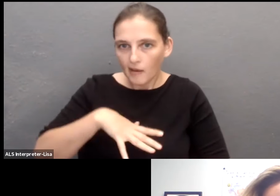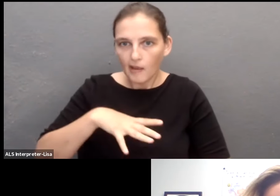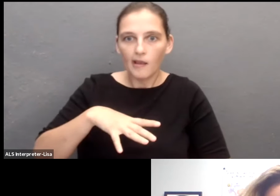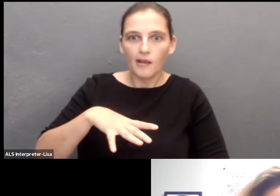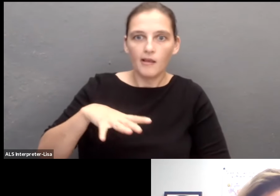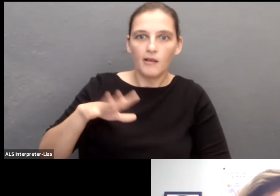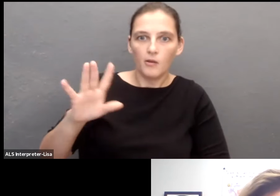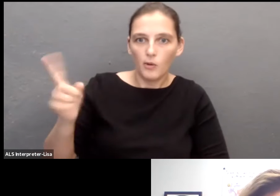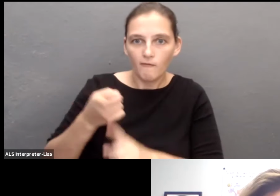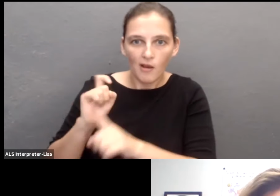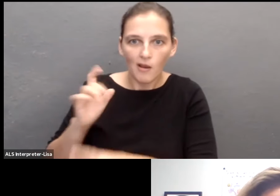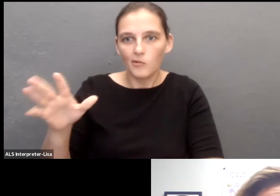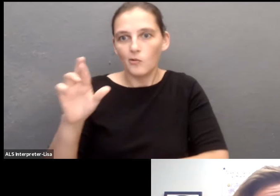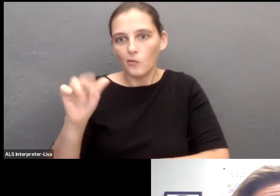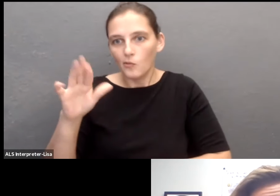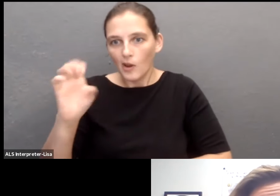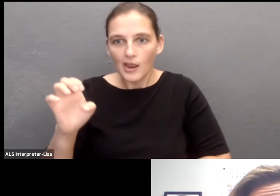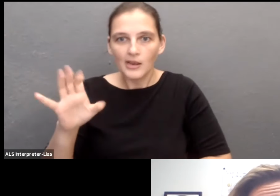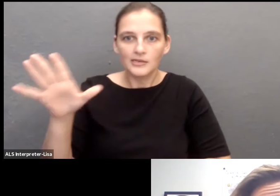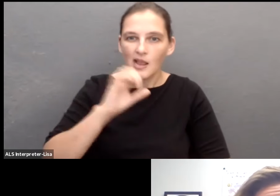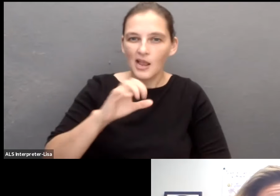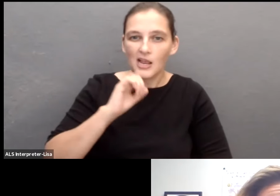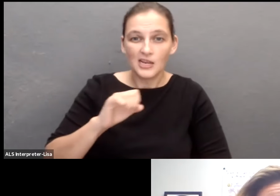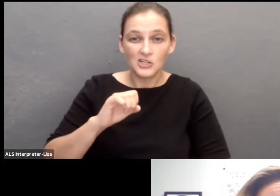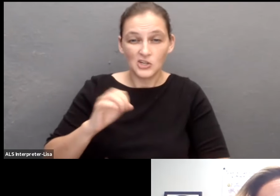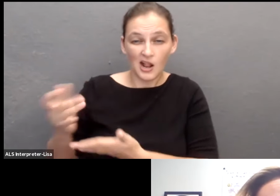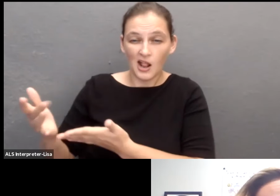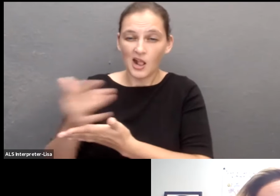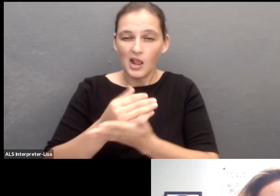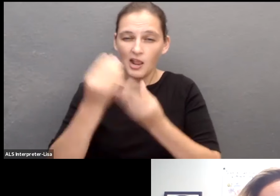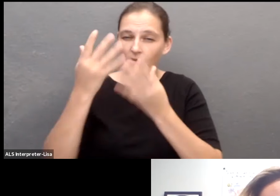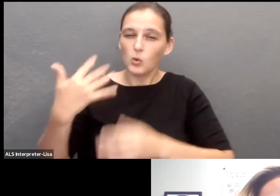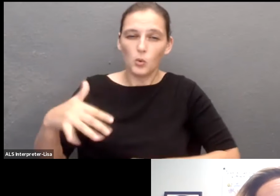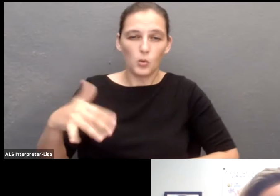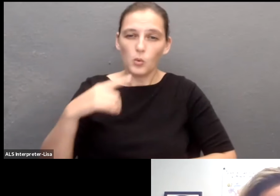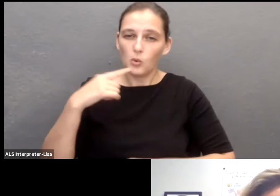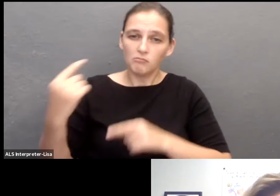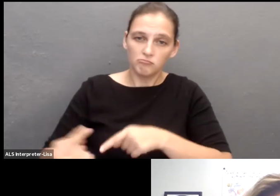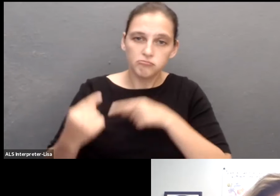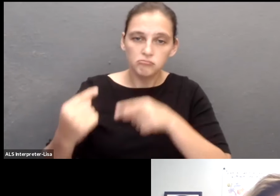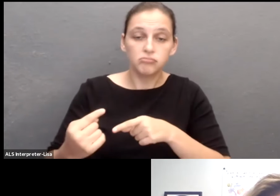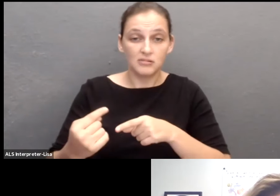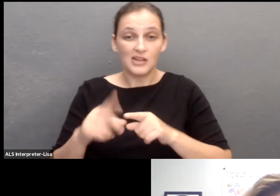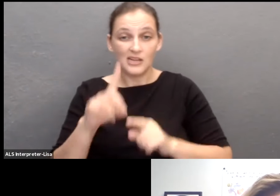age, basic information, and this we have found this to be a deficit, has been a deficit and